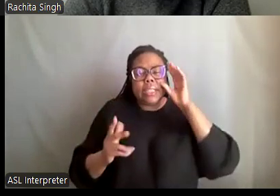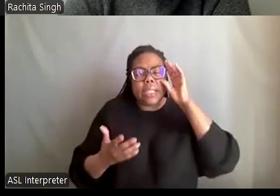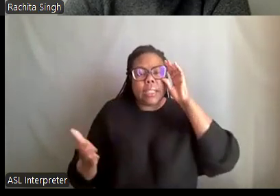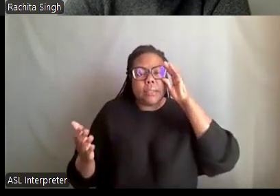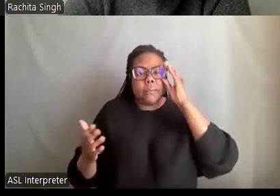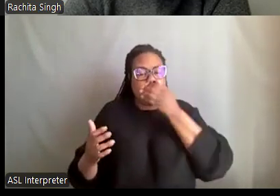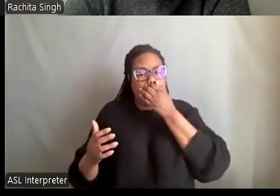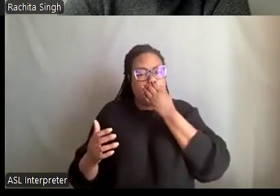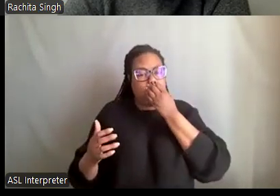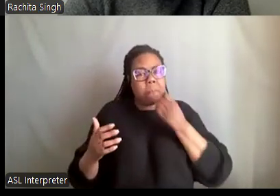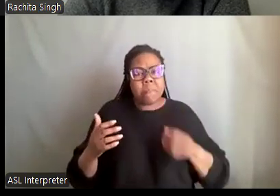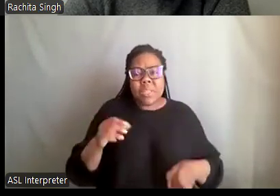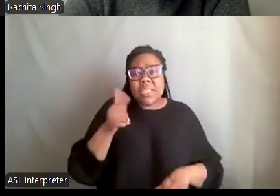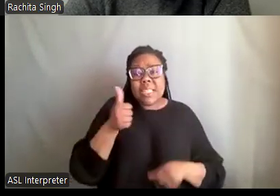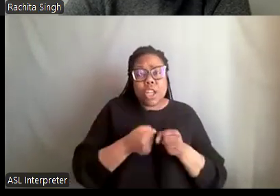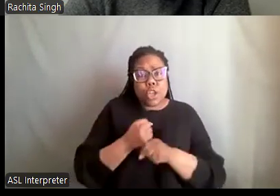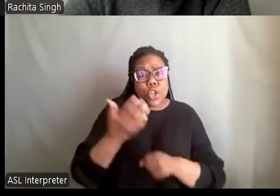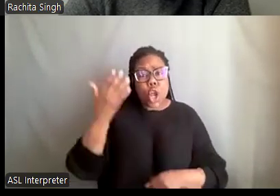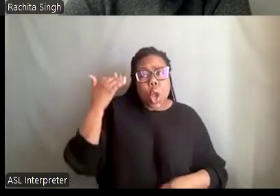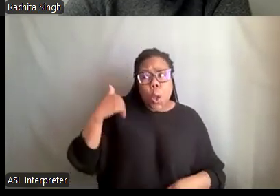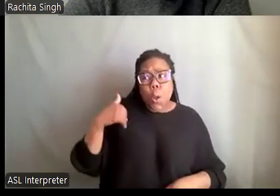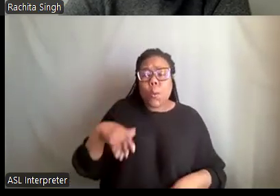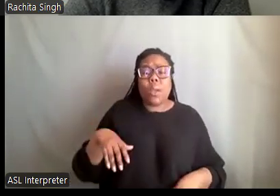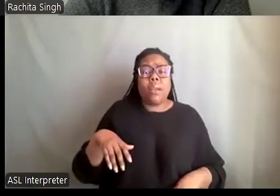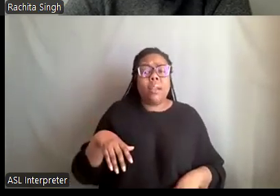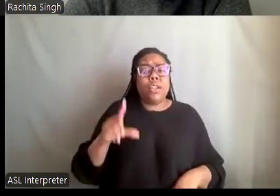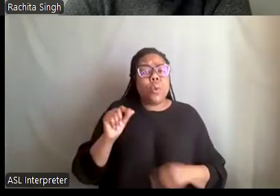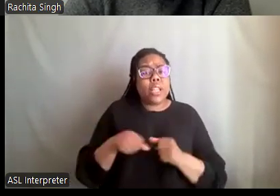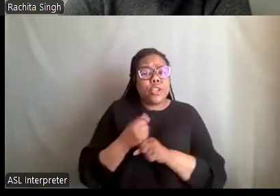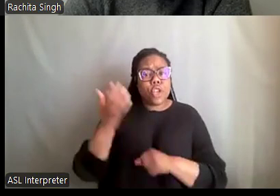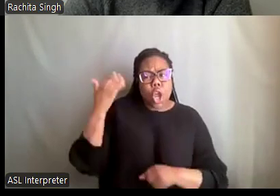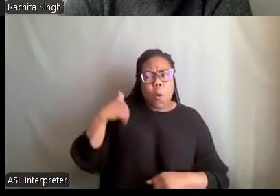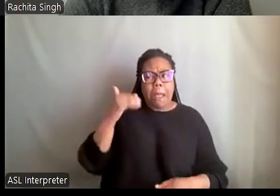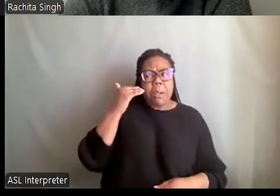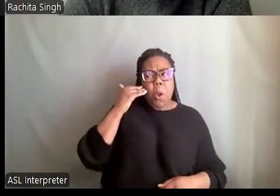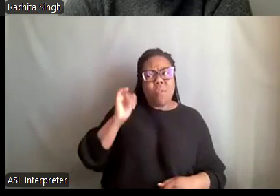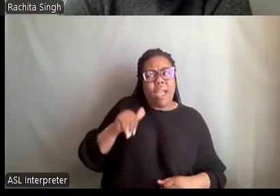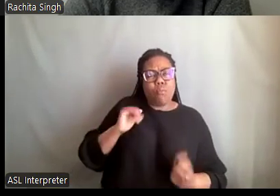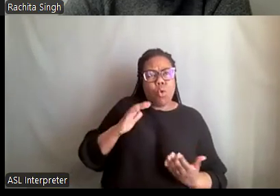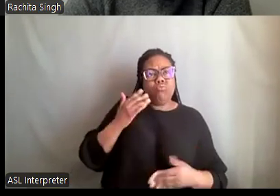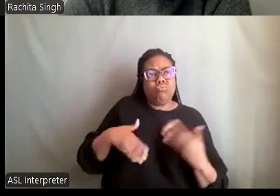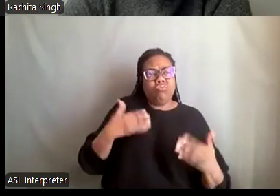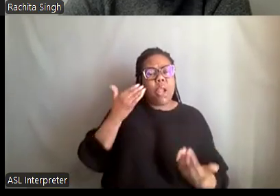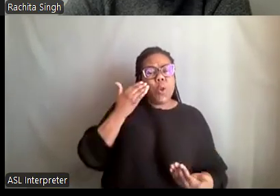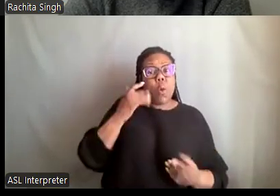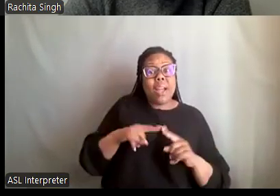And I'm seeing things, like I know what it was like organizing 10 years ago and what it was like organizing 20